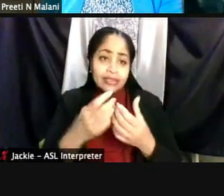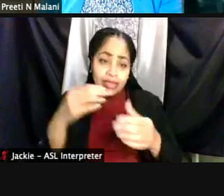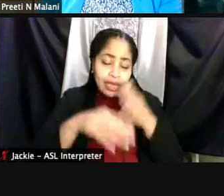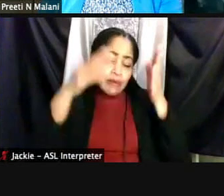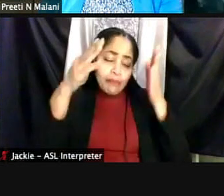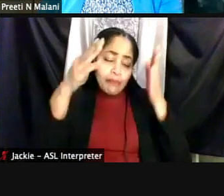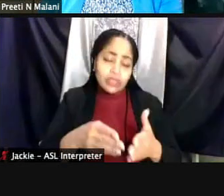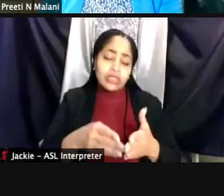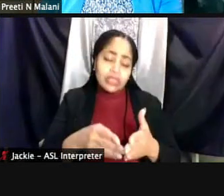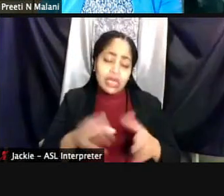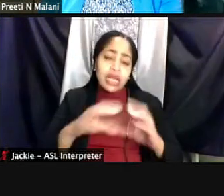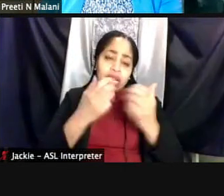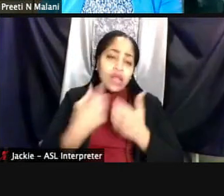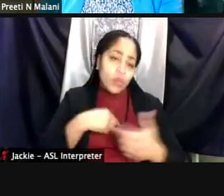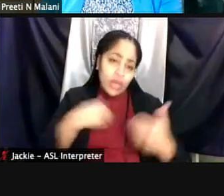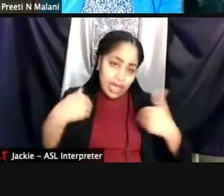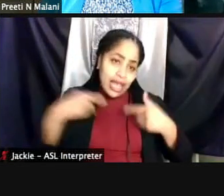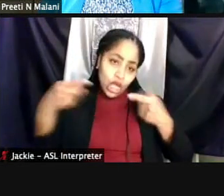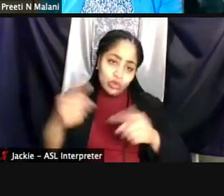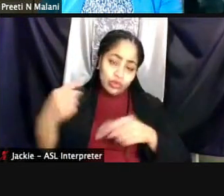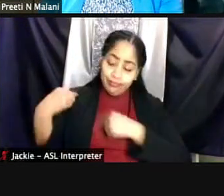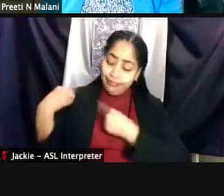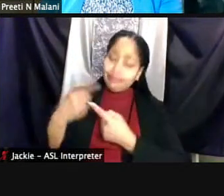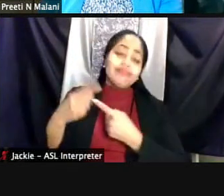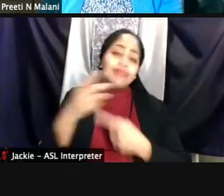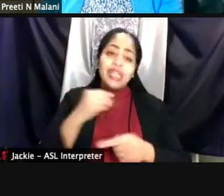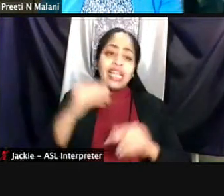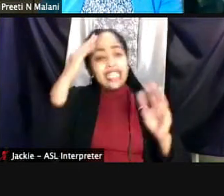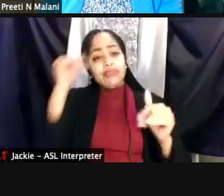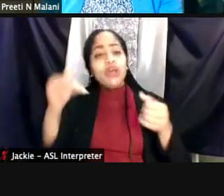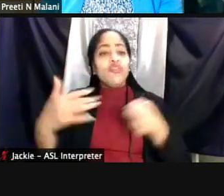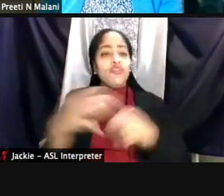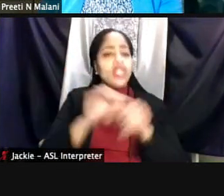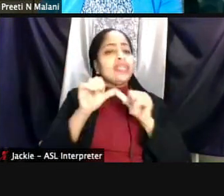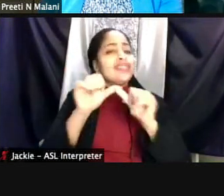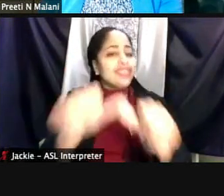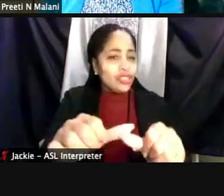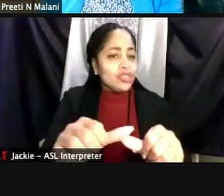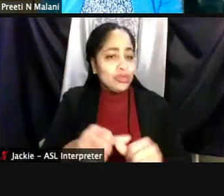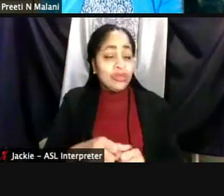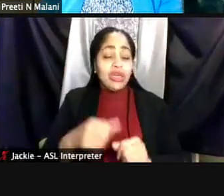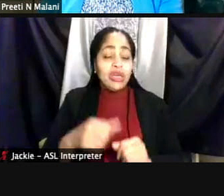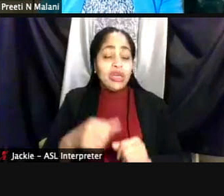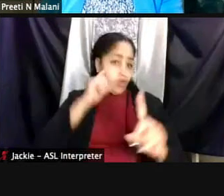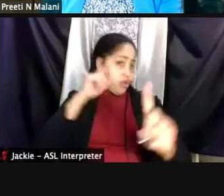that we had during the past semester and expect fully to continue to. So our goal continues to be